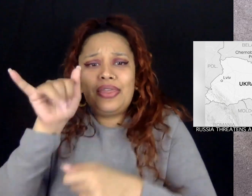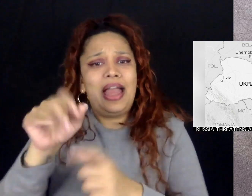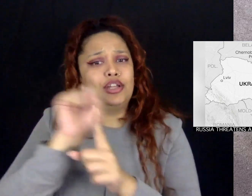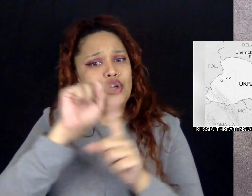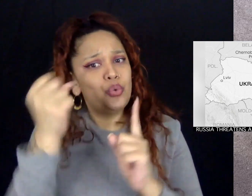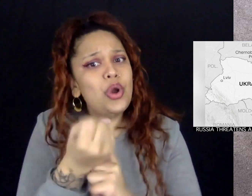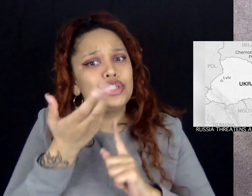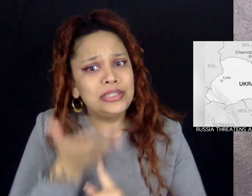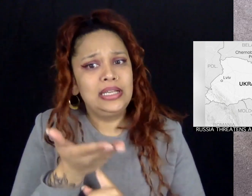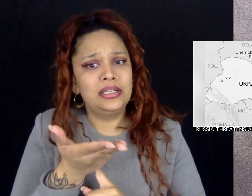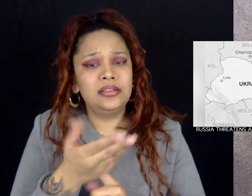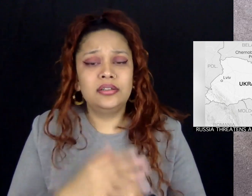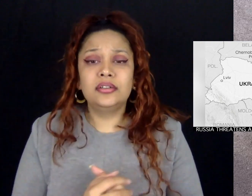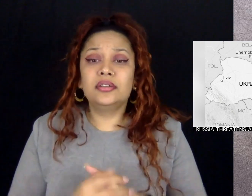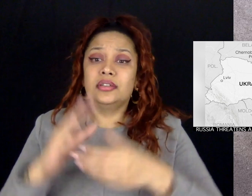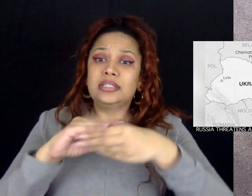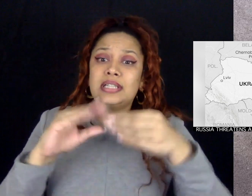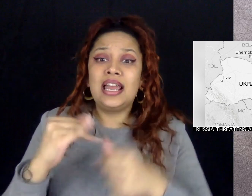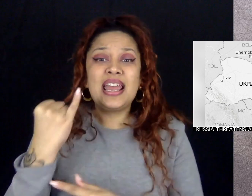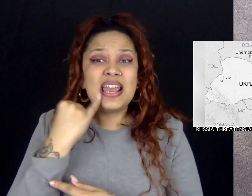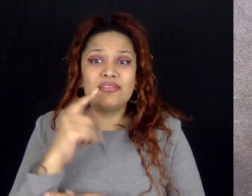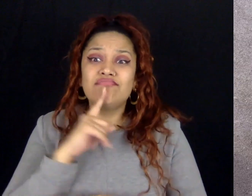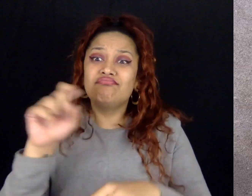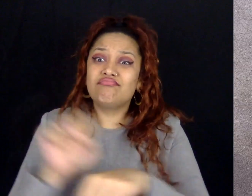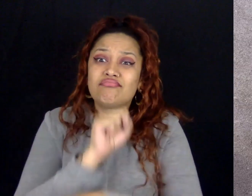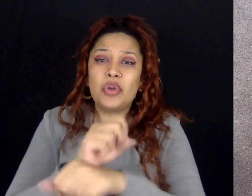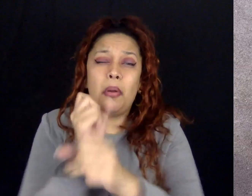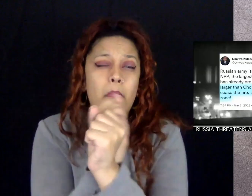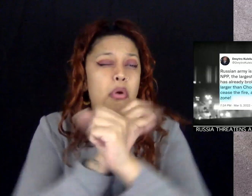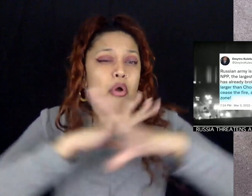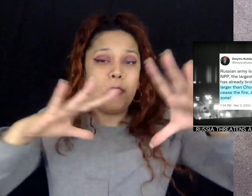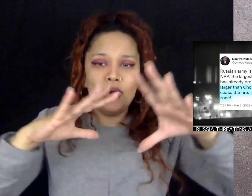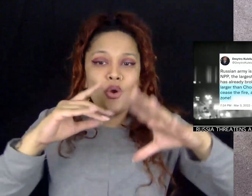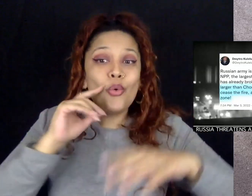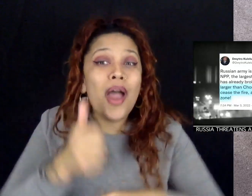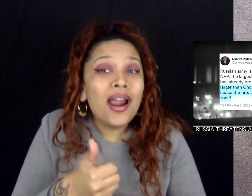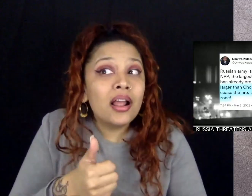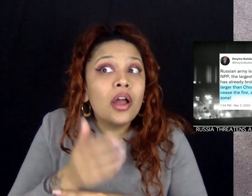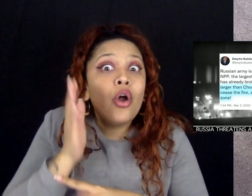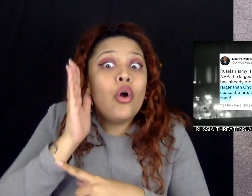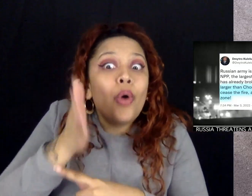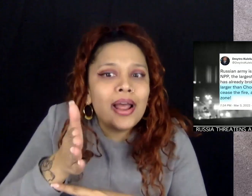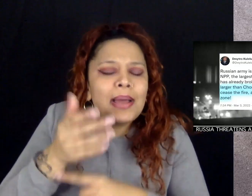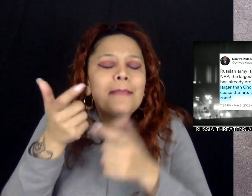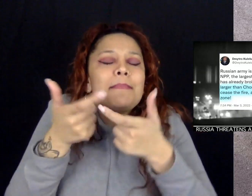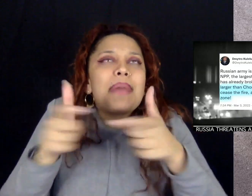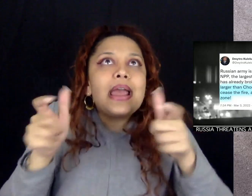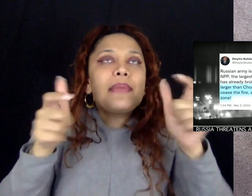Ukraine's Foreign Minister is now pleading for a cease-fire to handle the situation saying